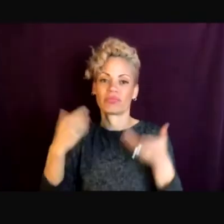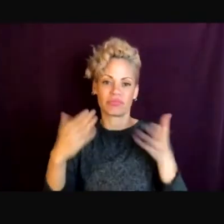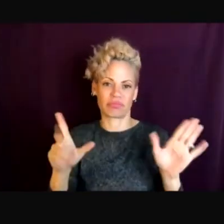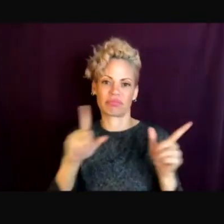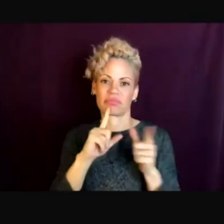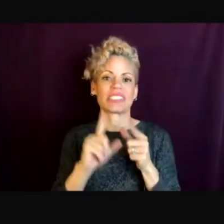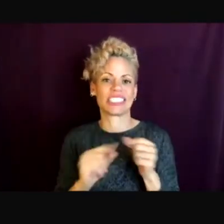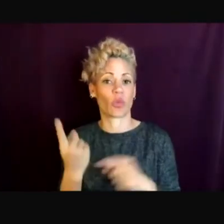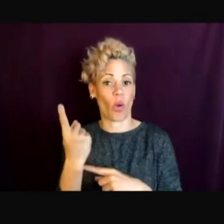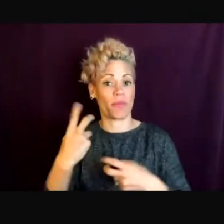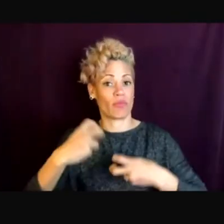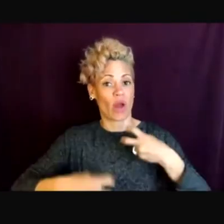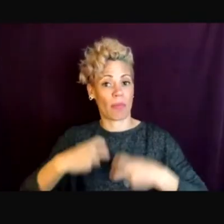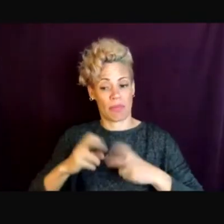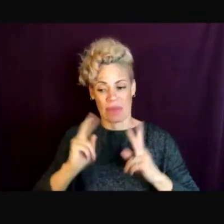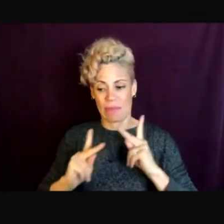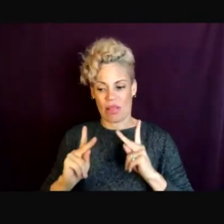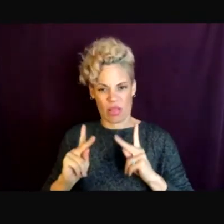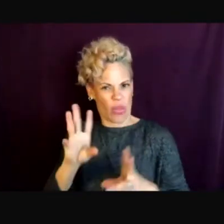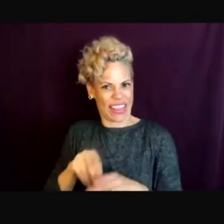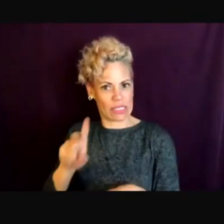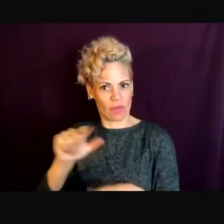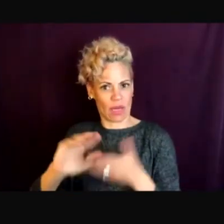is that people do not include us in jobs